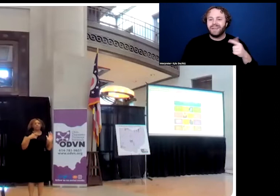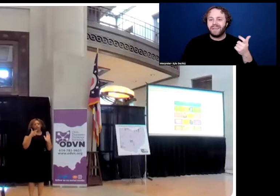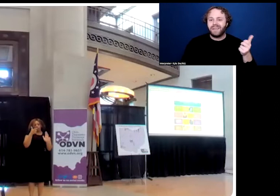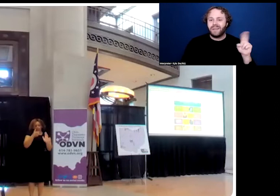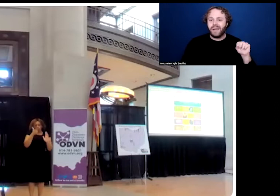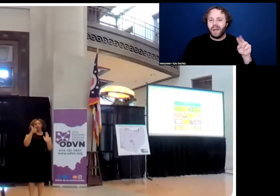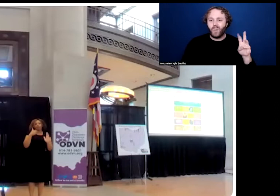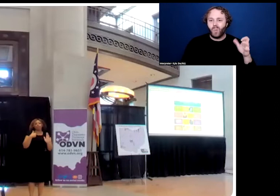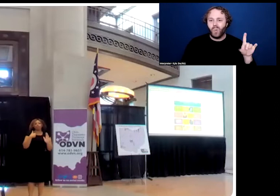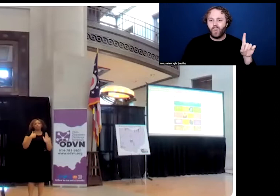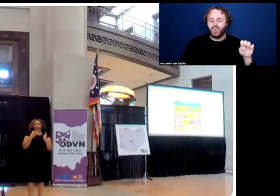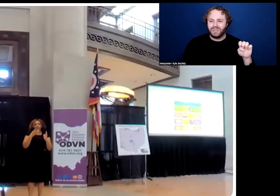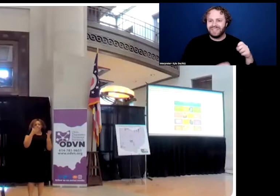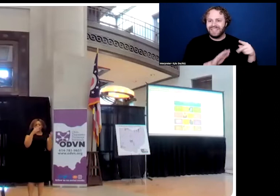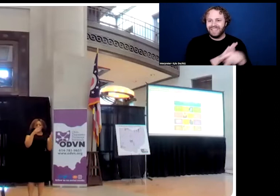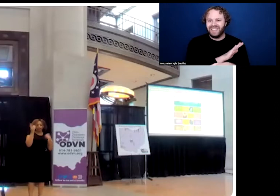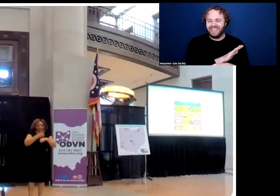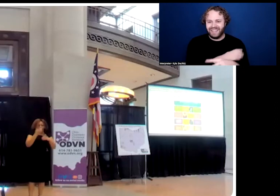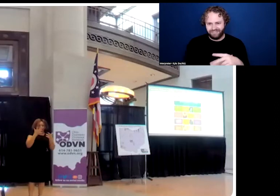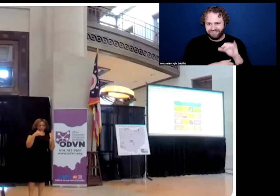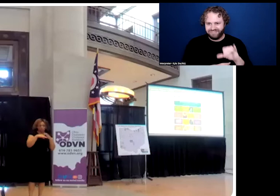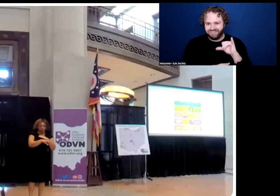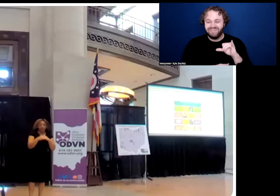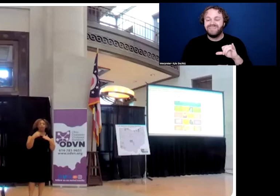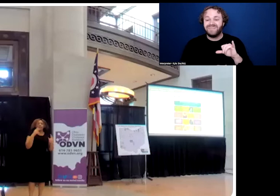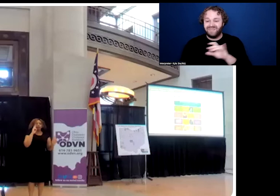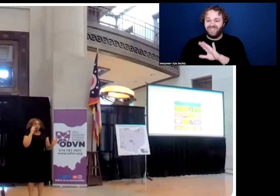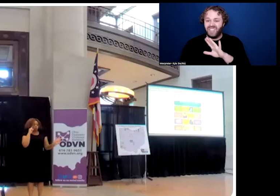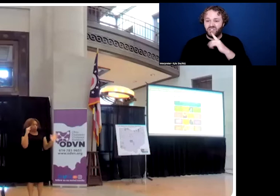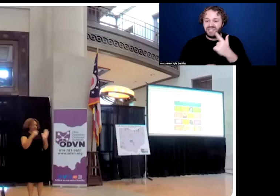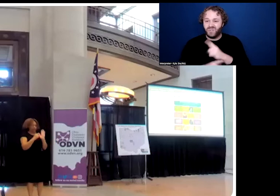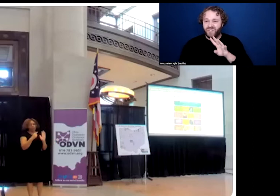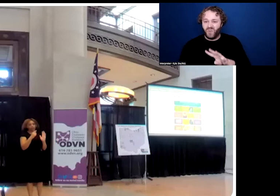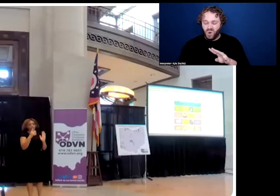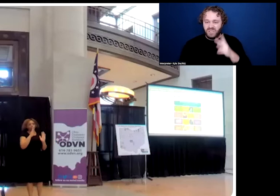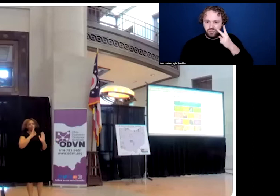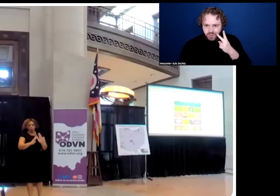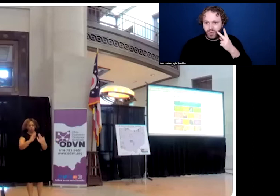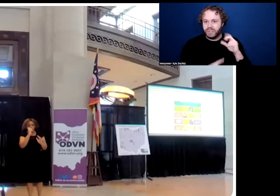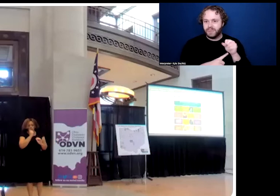The shooting was also witnessed by the victim's four year old sister. 17 of the murdered